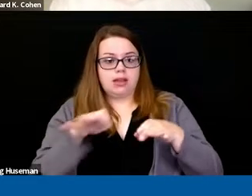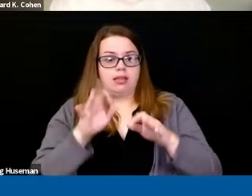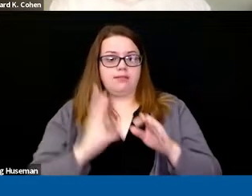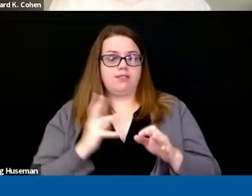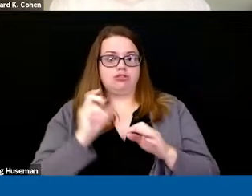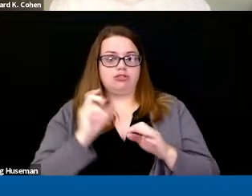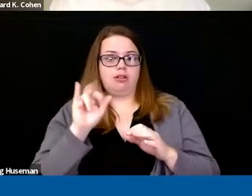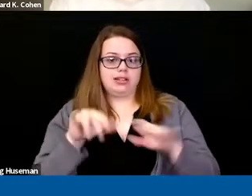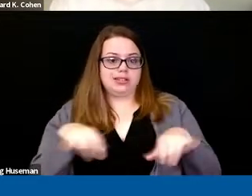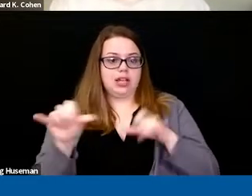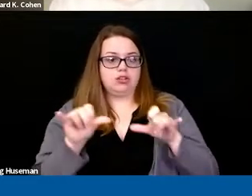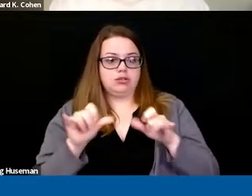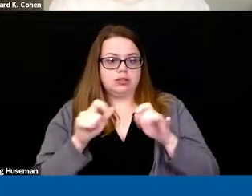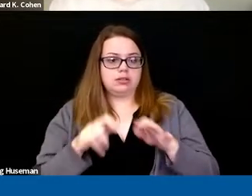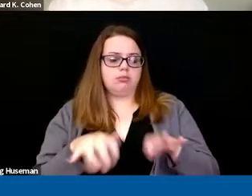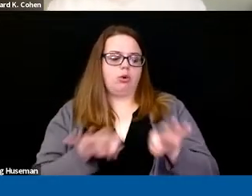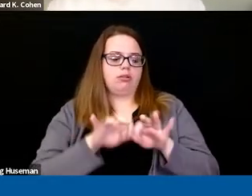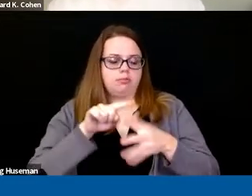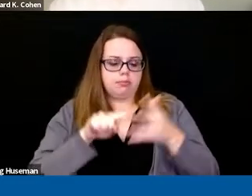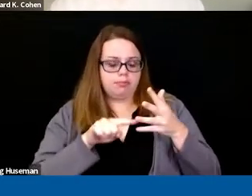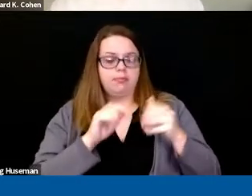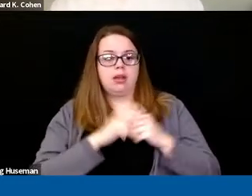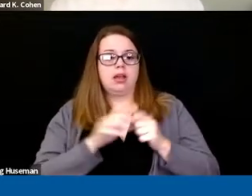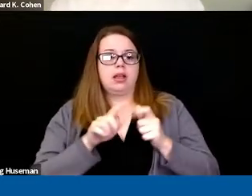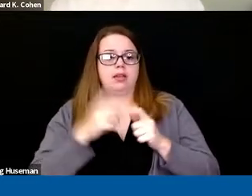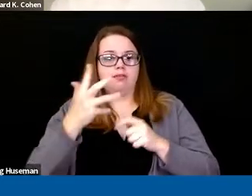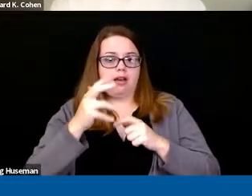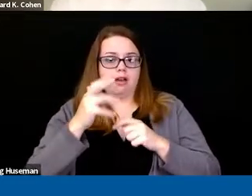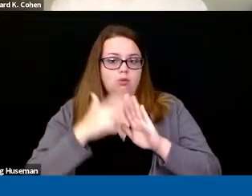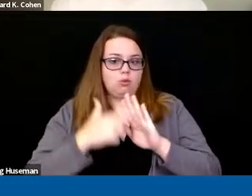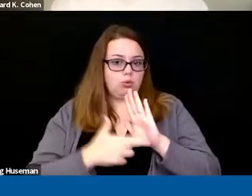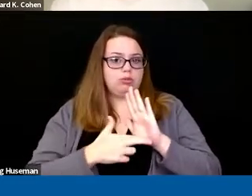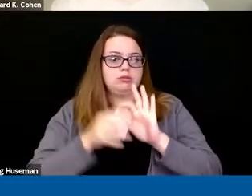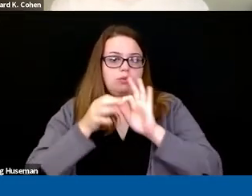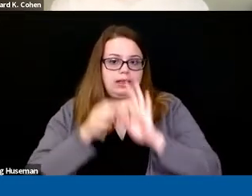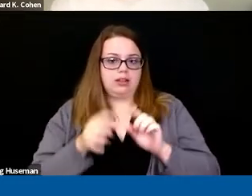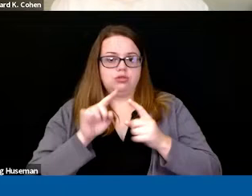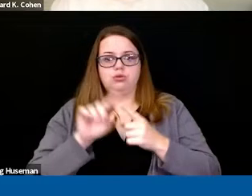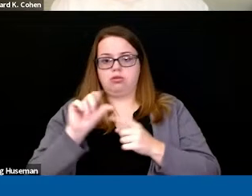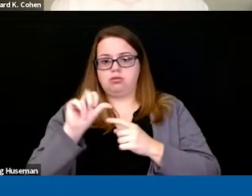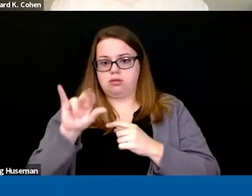pointing out important sections. And then I'll get into the five rules of ARIA. The last important resource I'll go over today